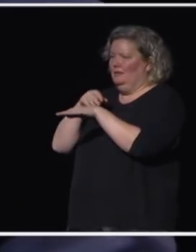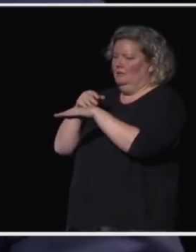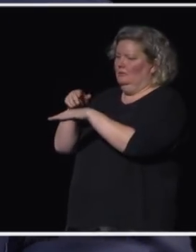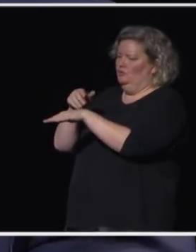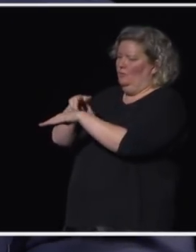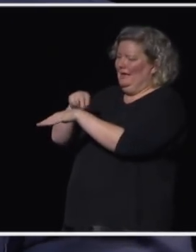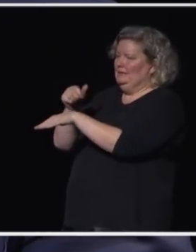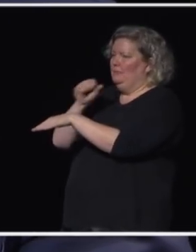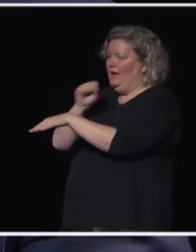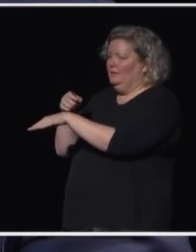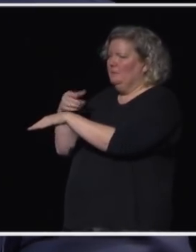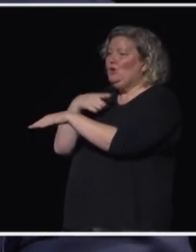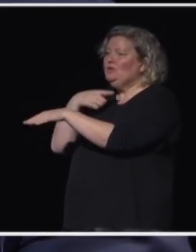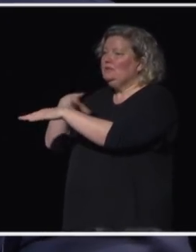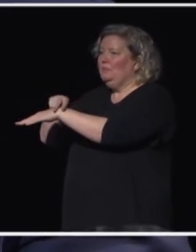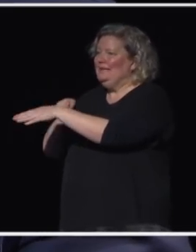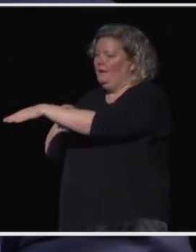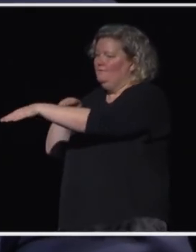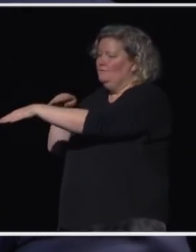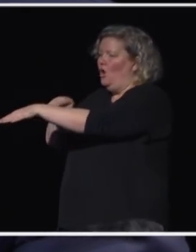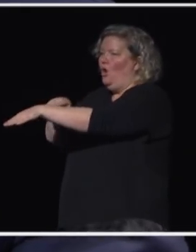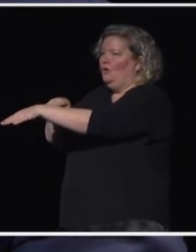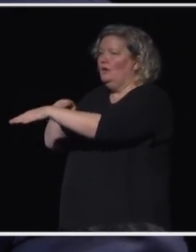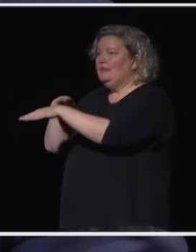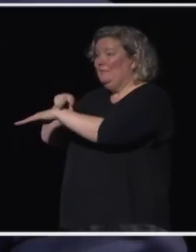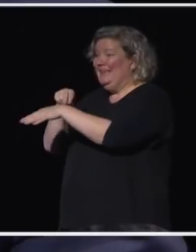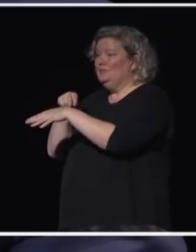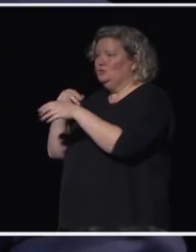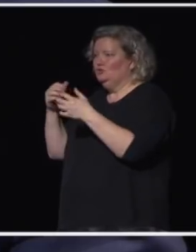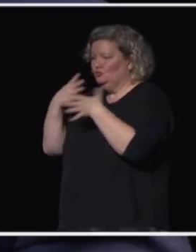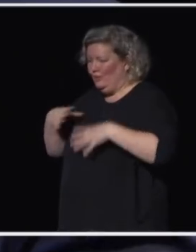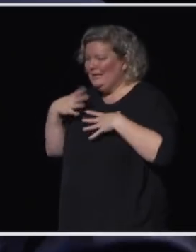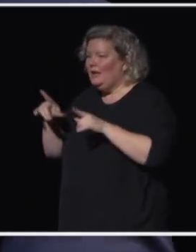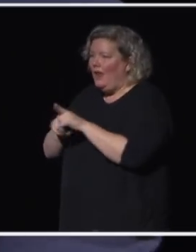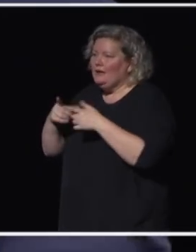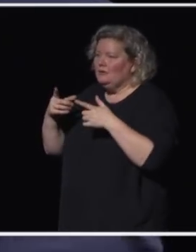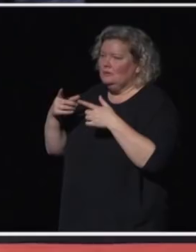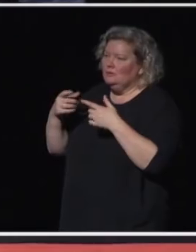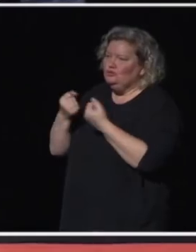because the cop was following him and was dressed like a drug dealer. That was his assignment for the night.